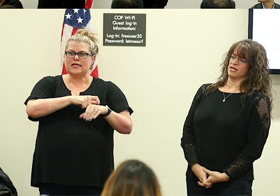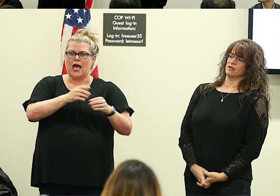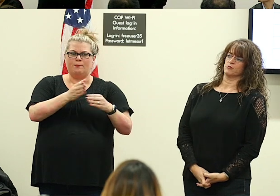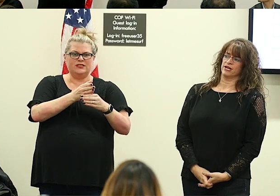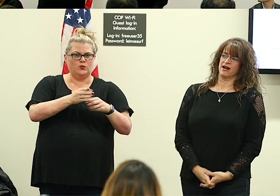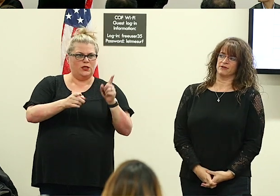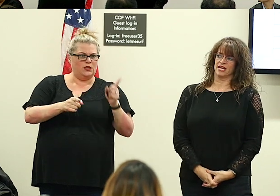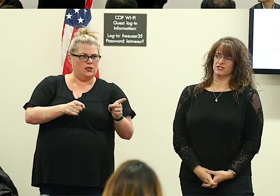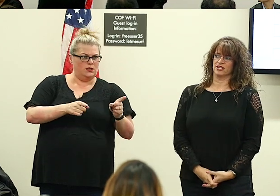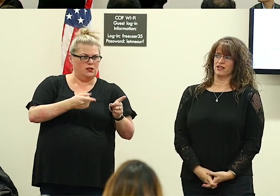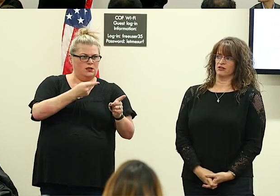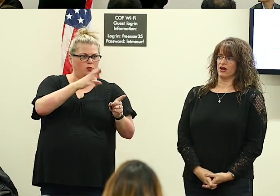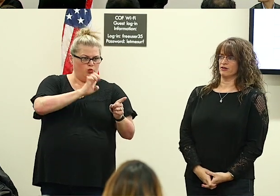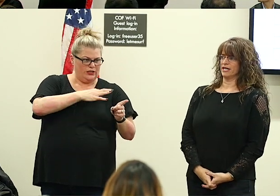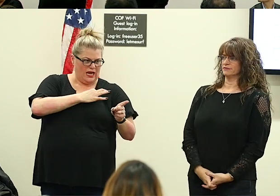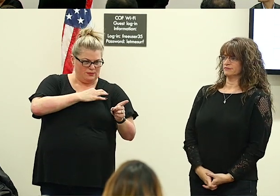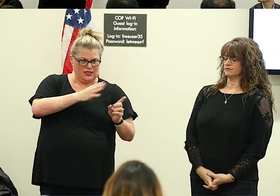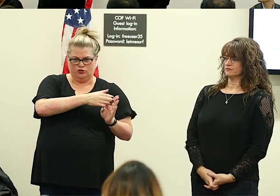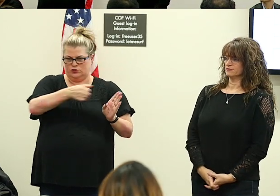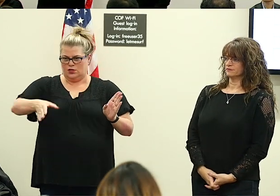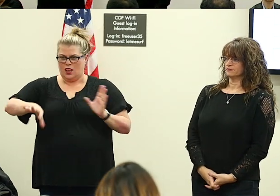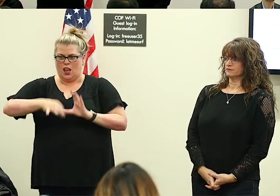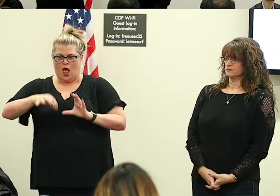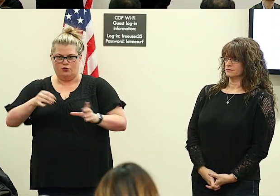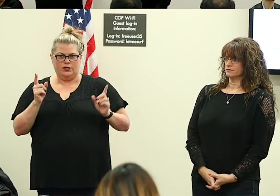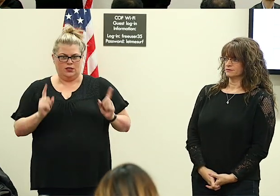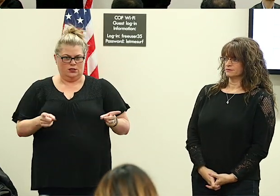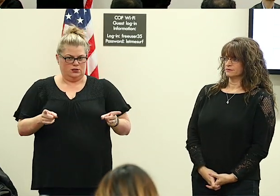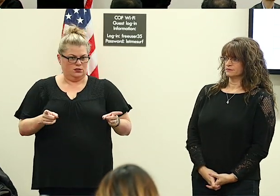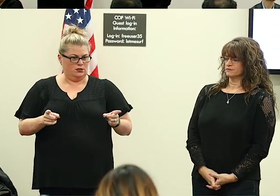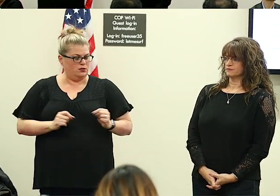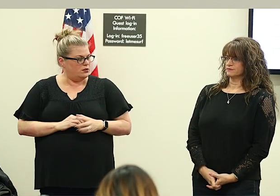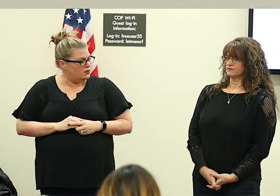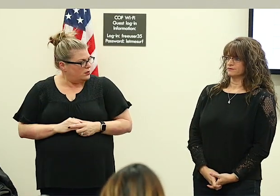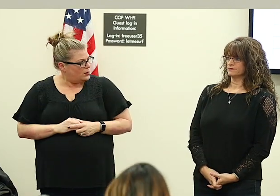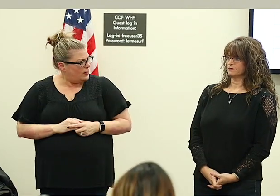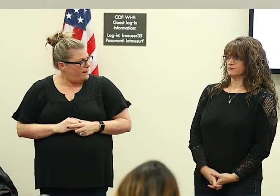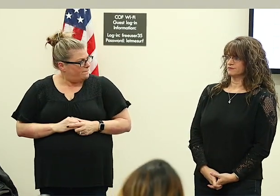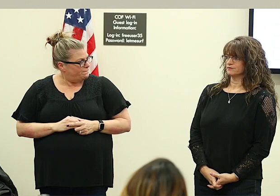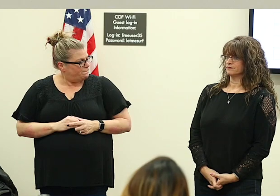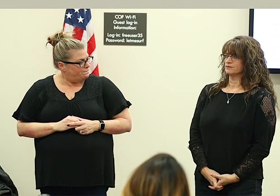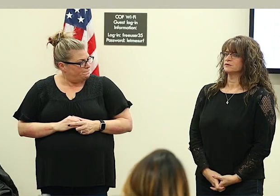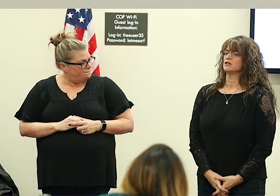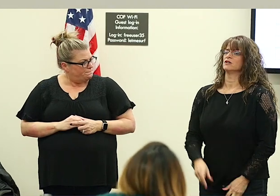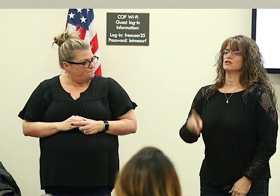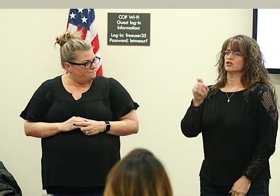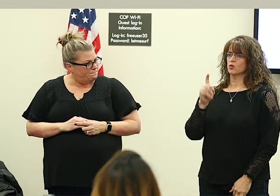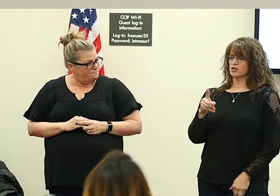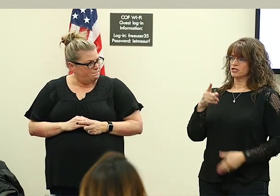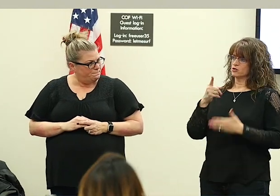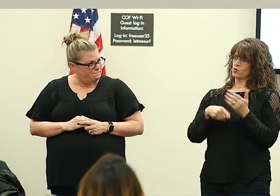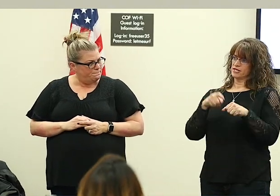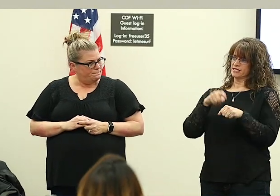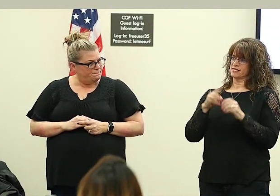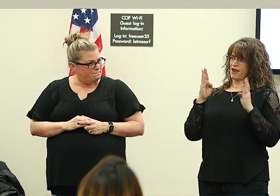between the pre-application and the lottery. So, the question is, what is the timeframe between